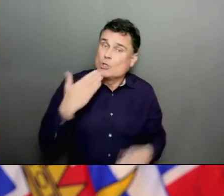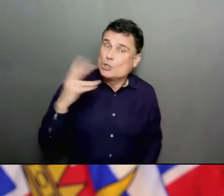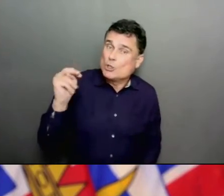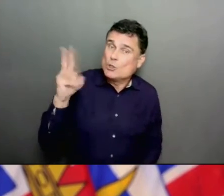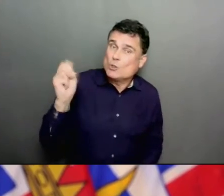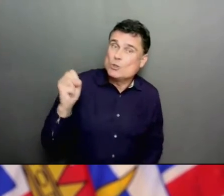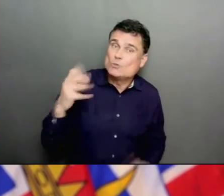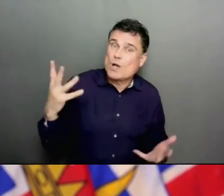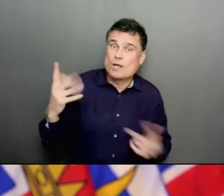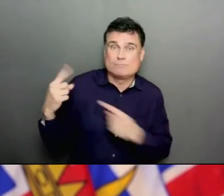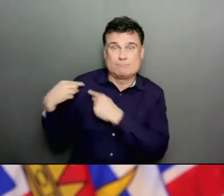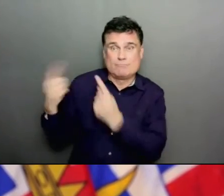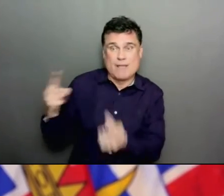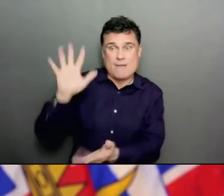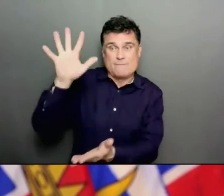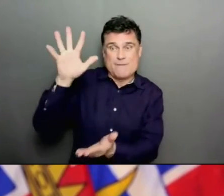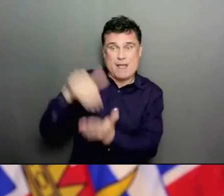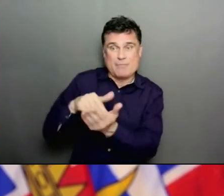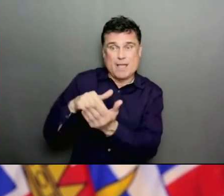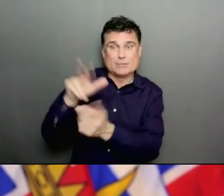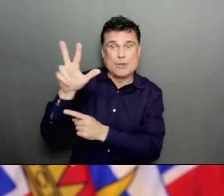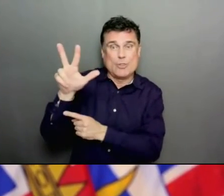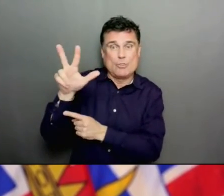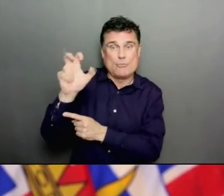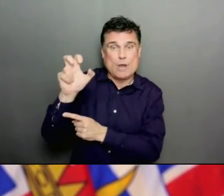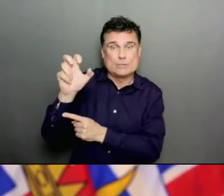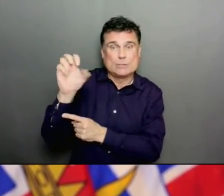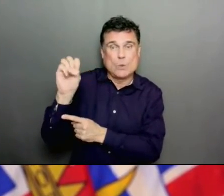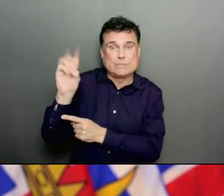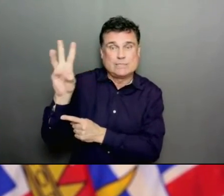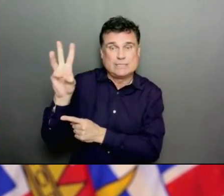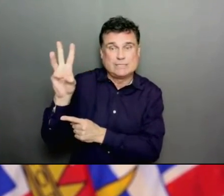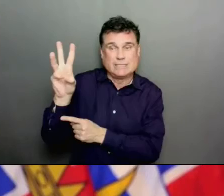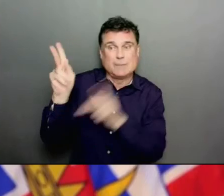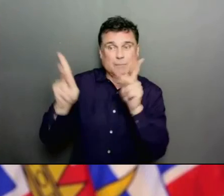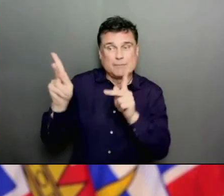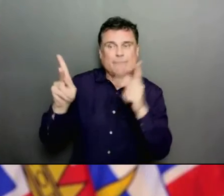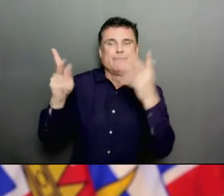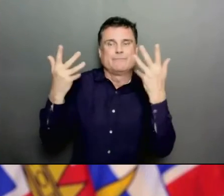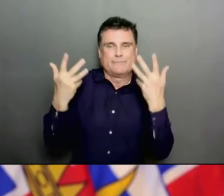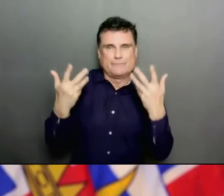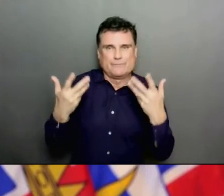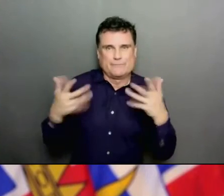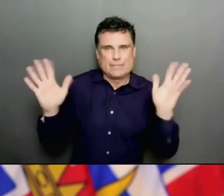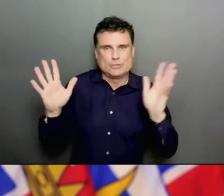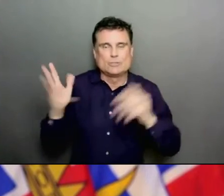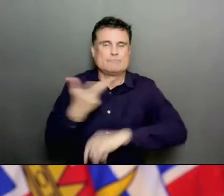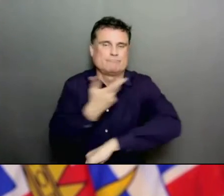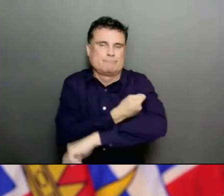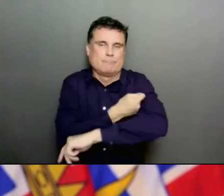health yesterday to show my support and my confidence in this vaccine across the province.